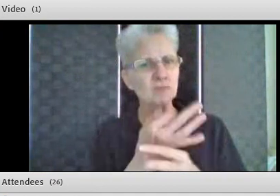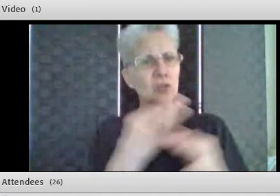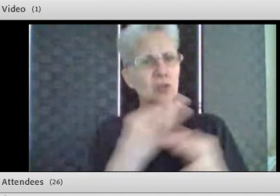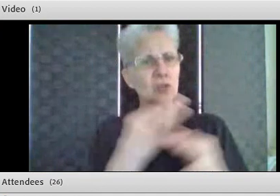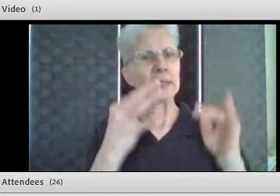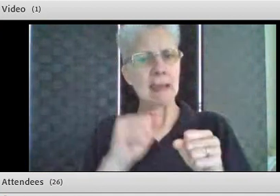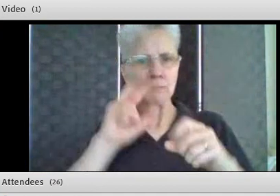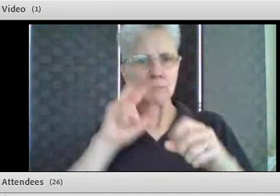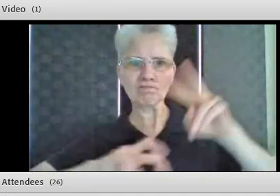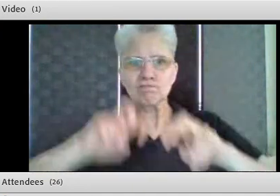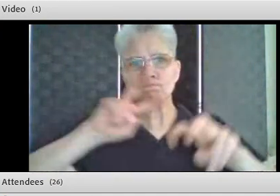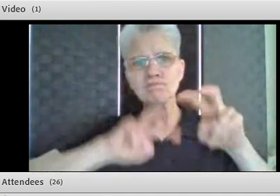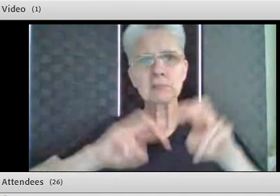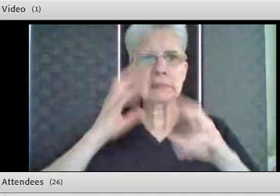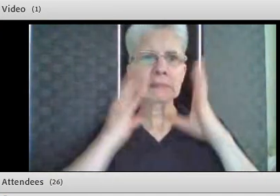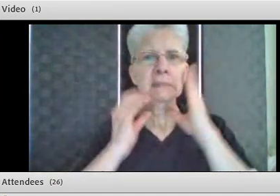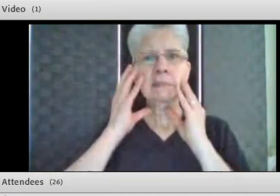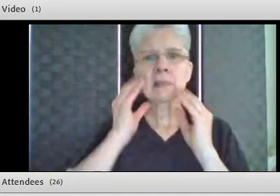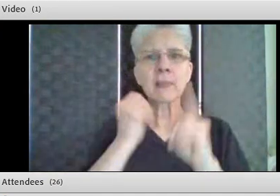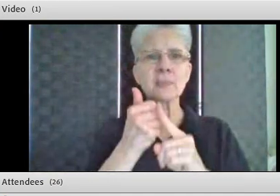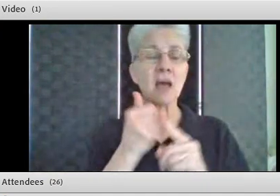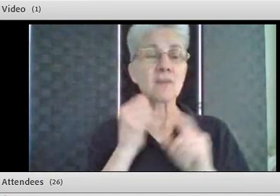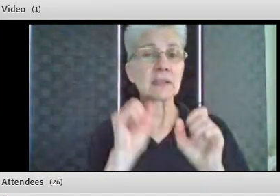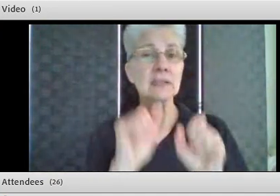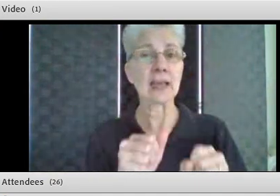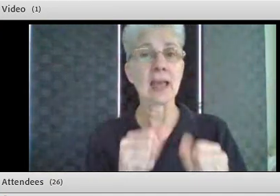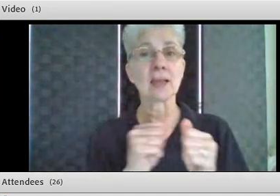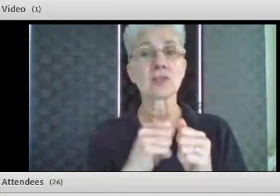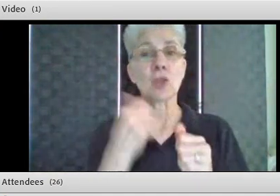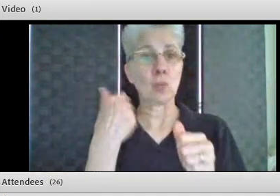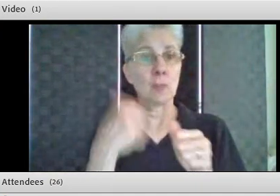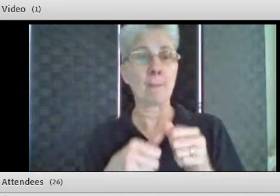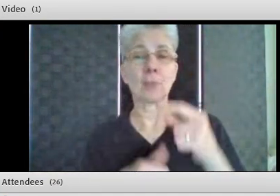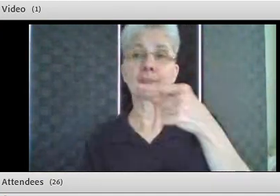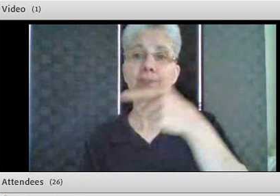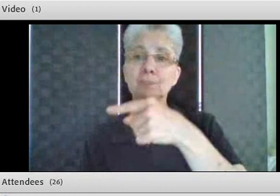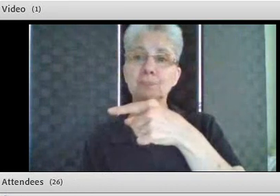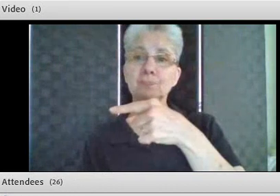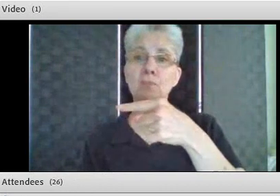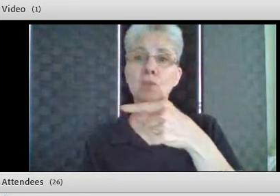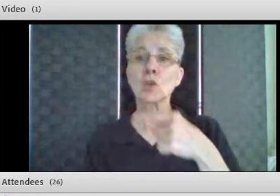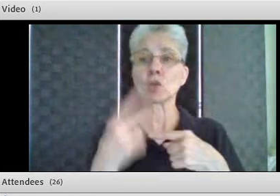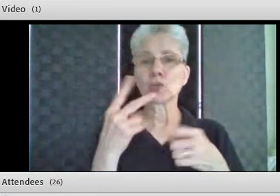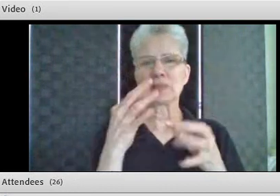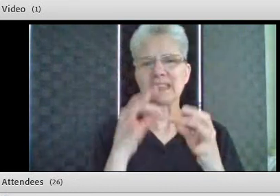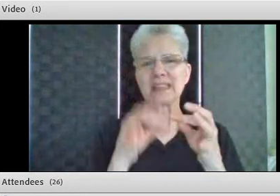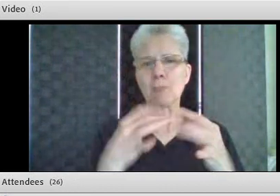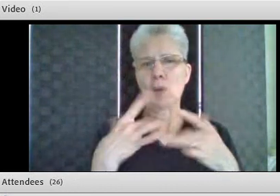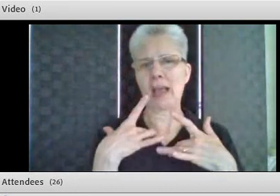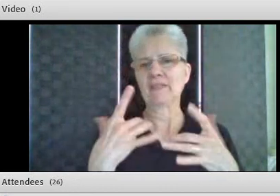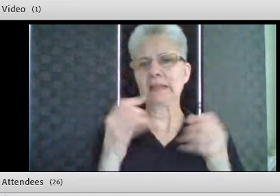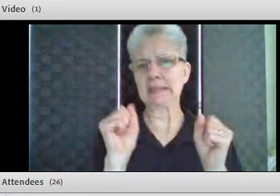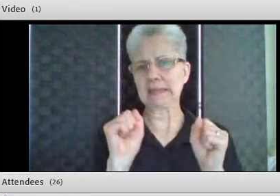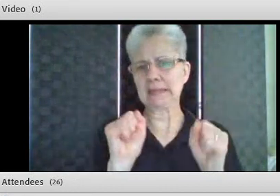give them the space, give them the materials and give them the creative freedom to start exploring and discovering these things on their own,